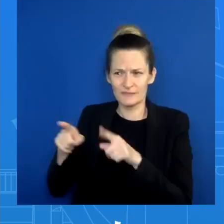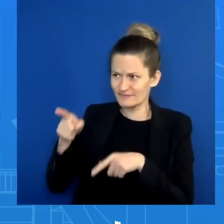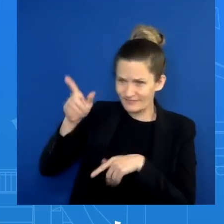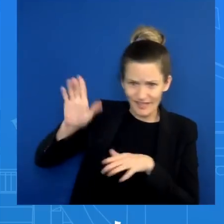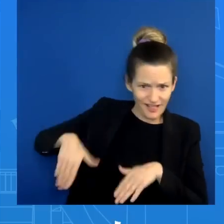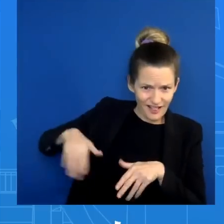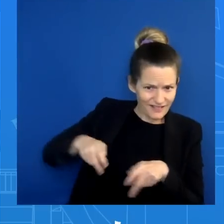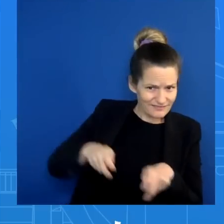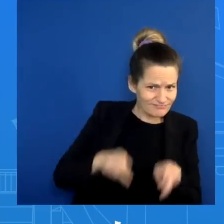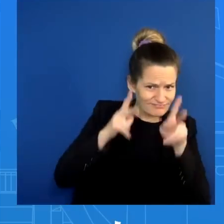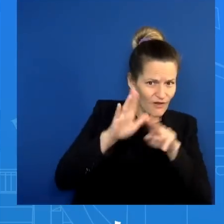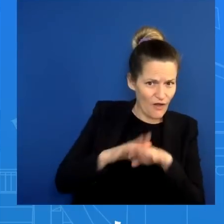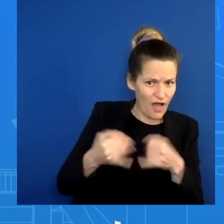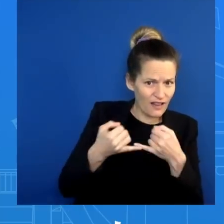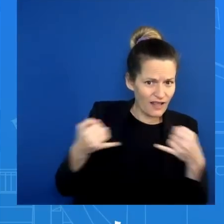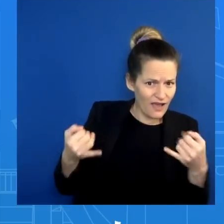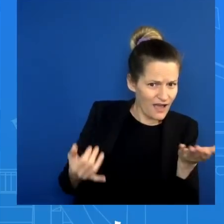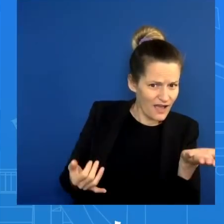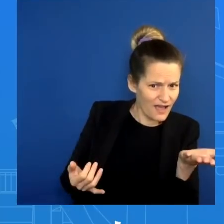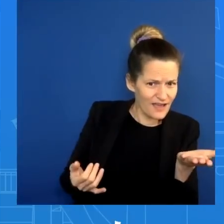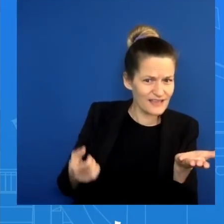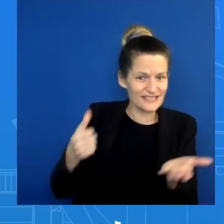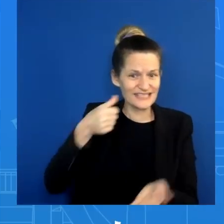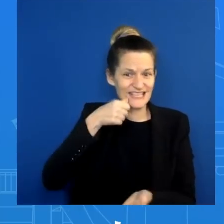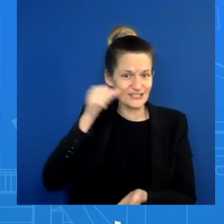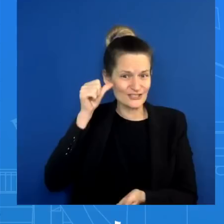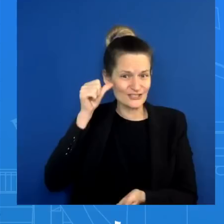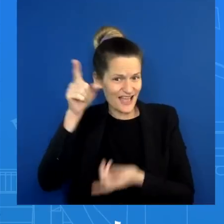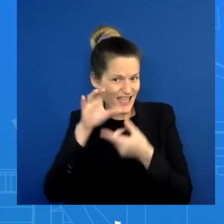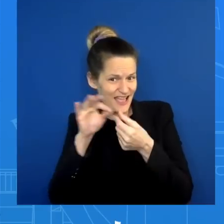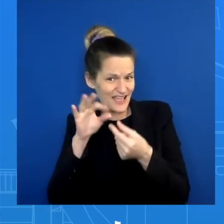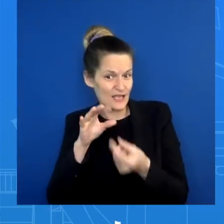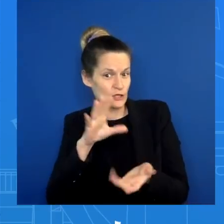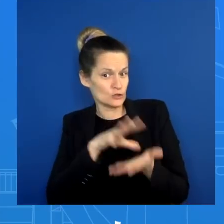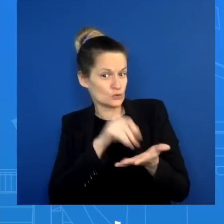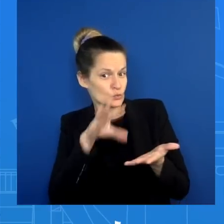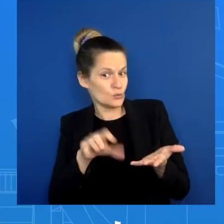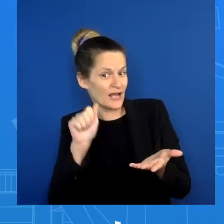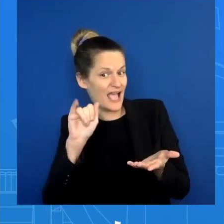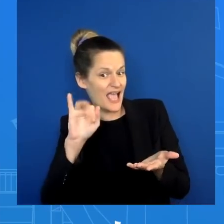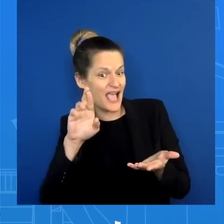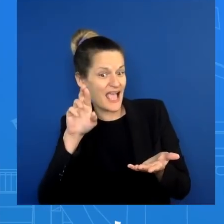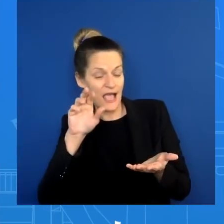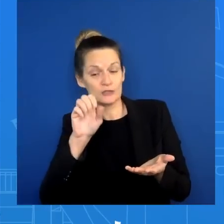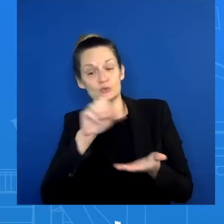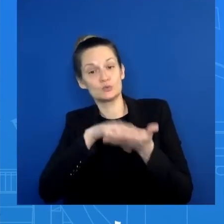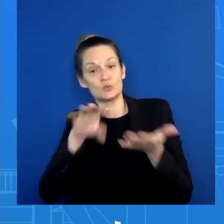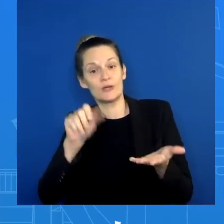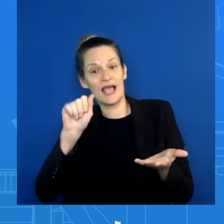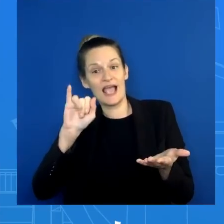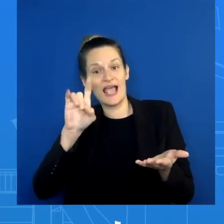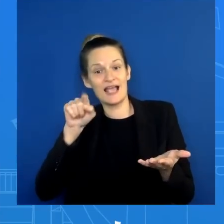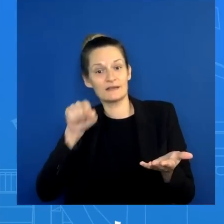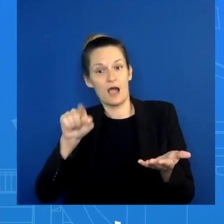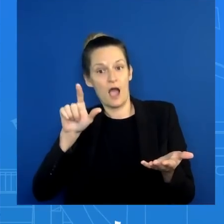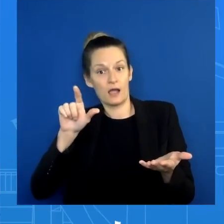Did the administration roll this out before it was ready? Ms. Jean-Pierre: No, not at all. Look, we have said we have said for a very long time.